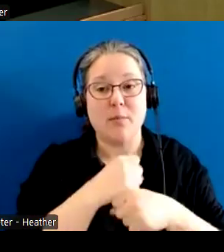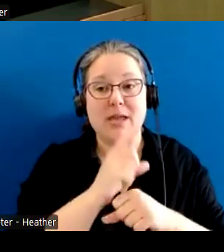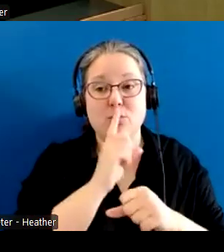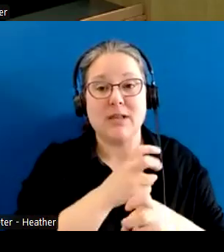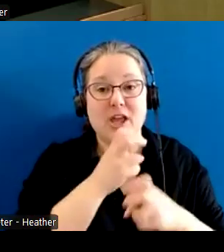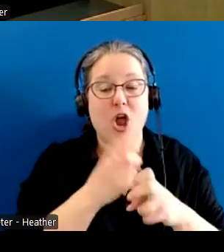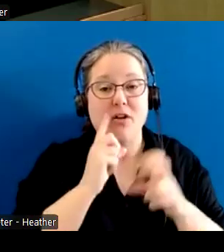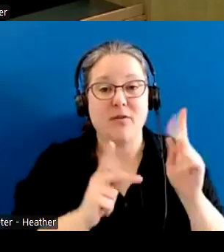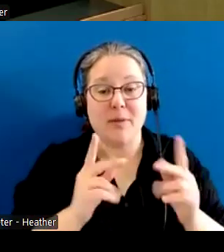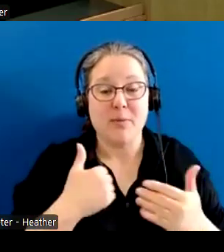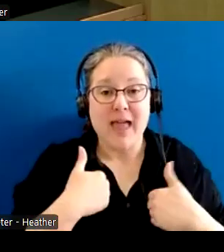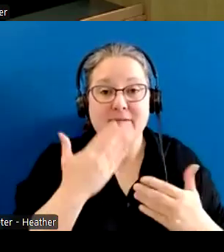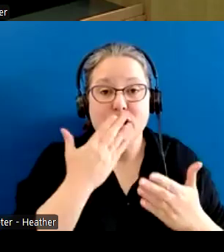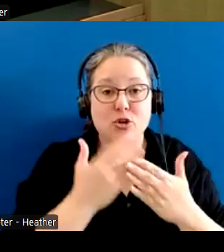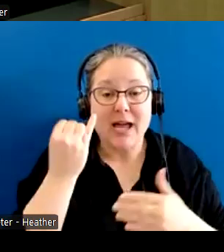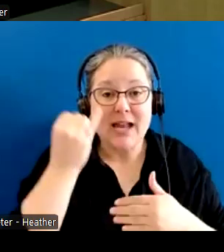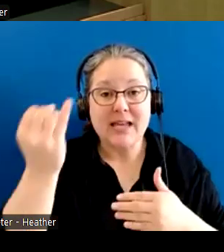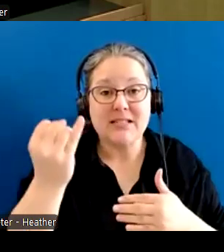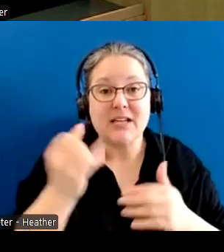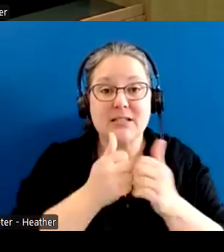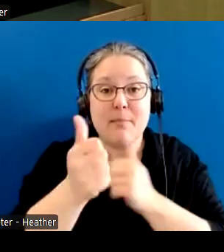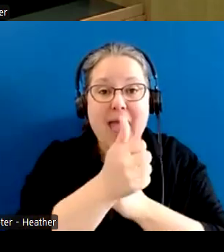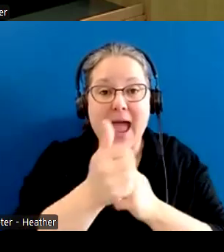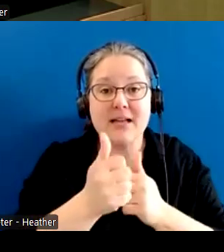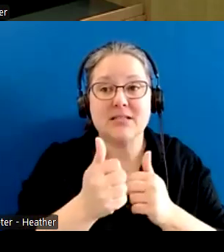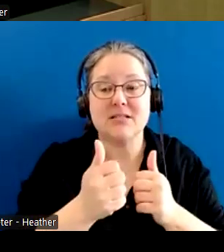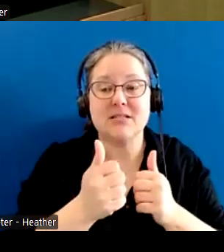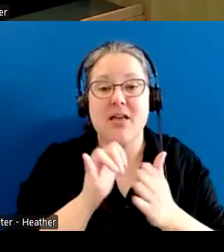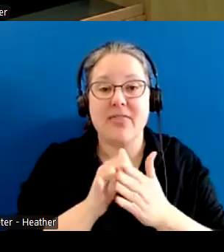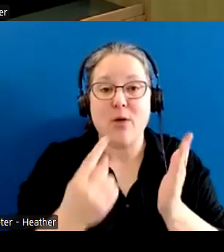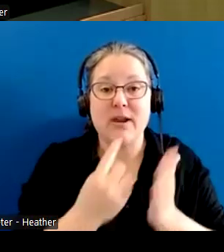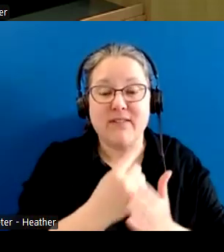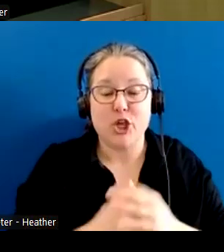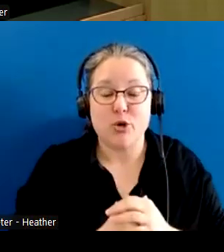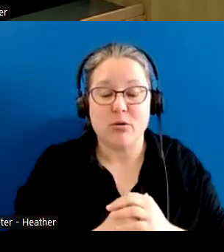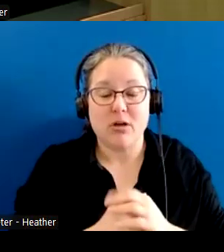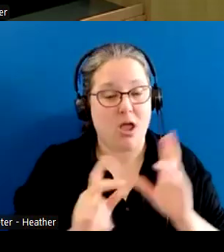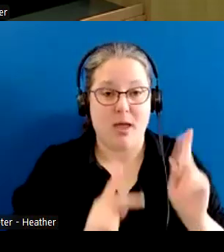difficult for people with good ideas to get past review. Um people did agree that it's not a good